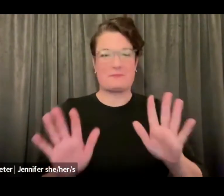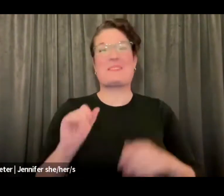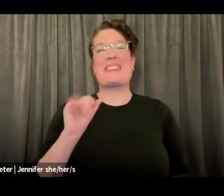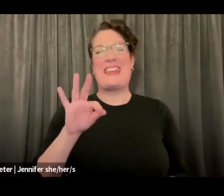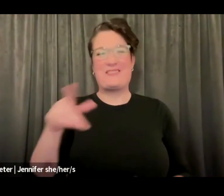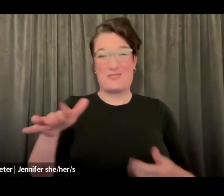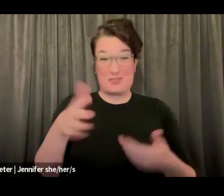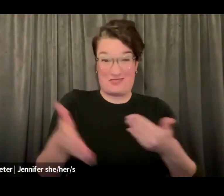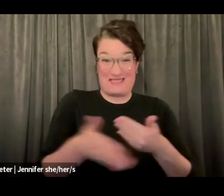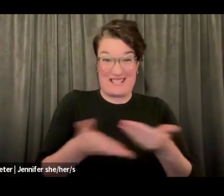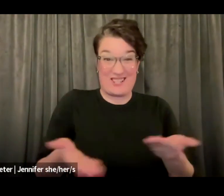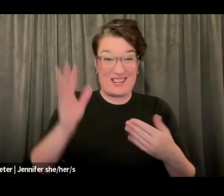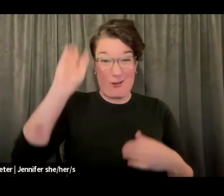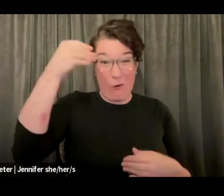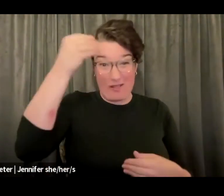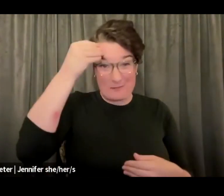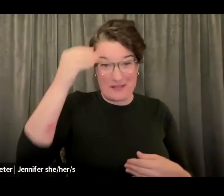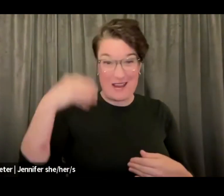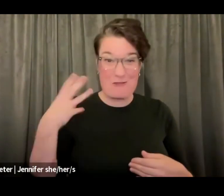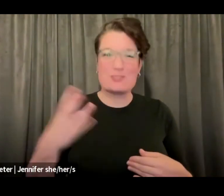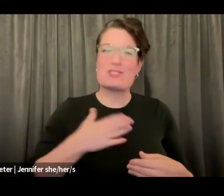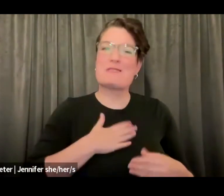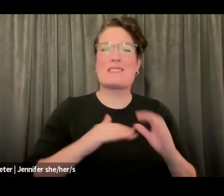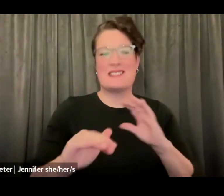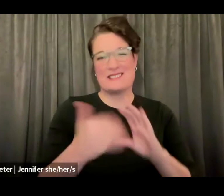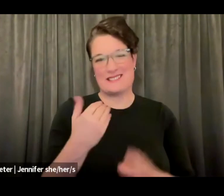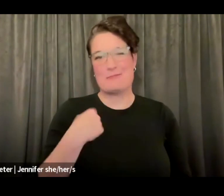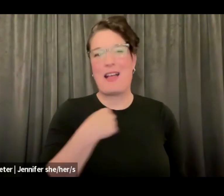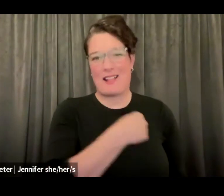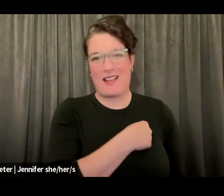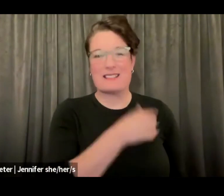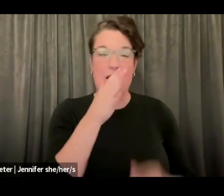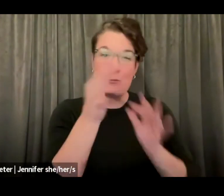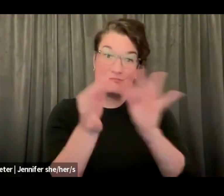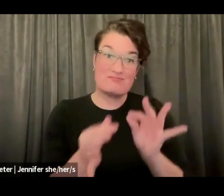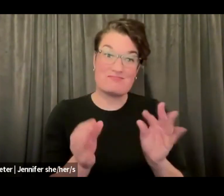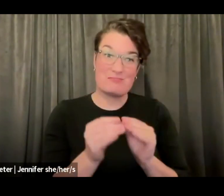you're in the Olympia area, email us and I'll tell you more information